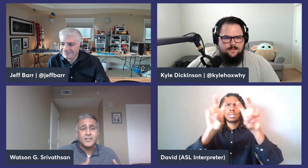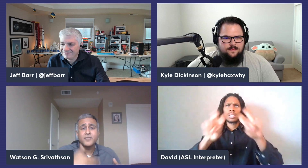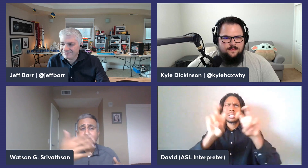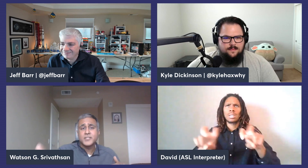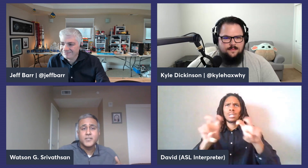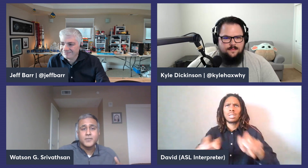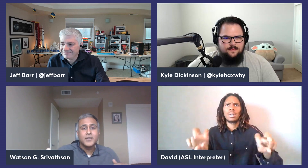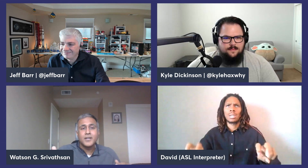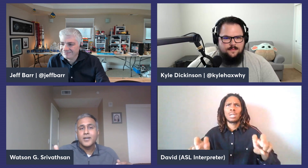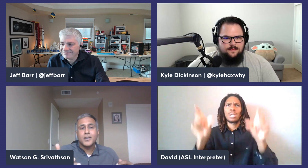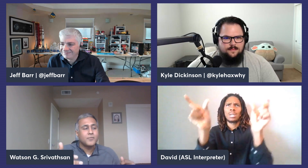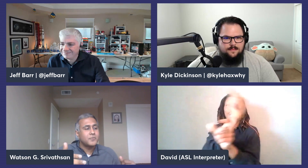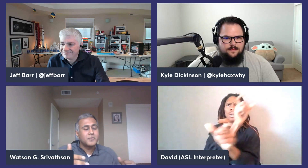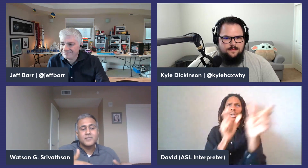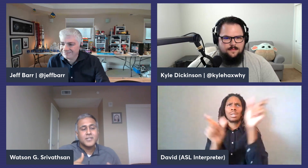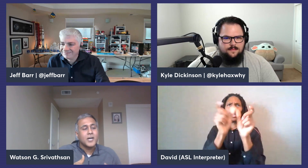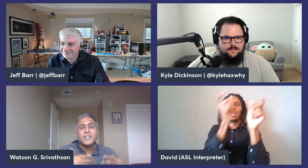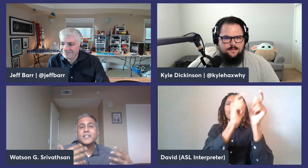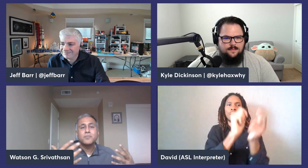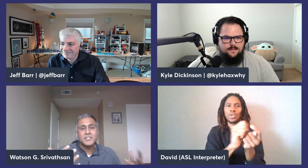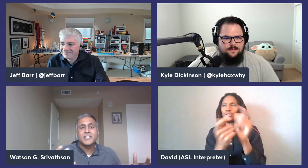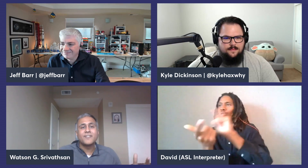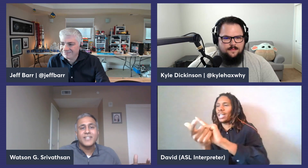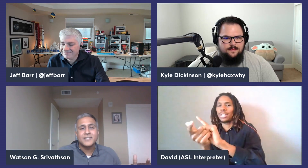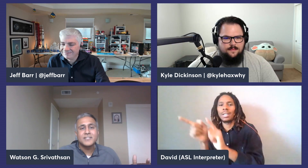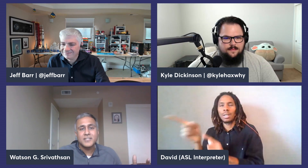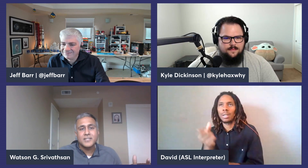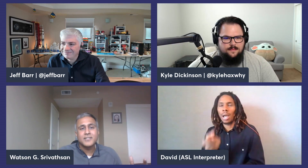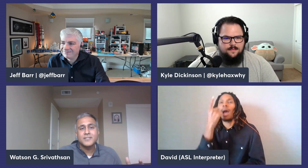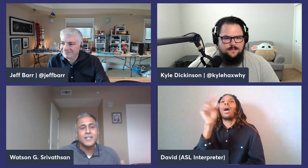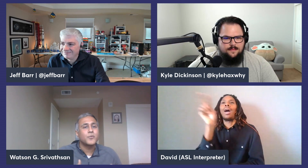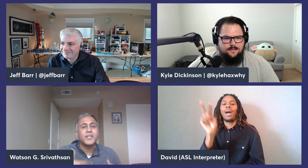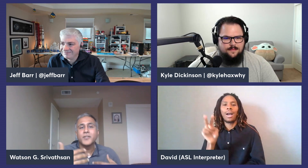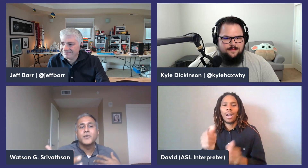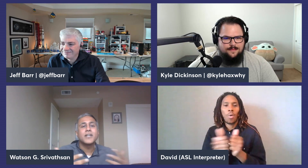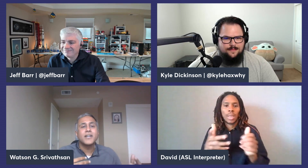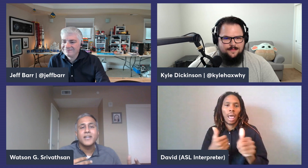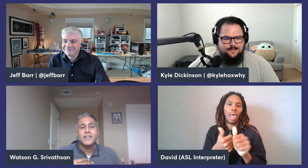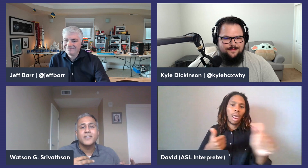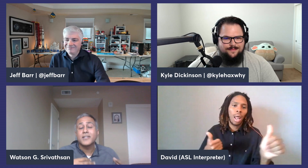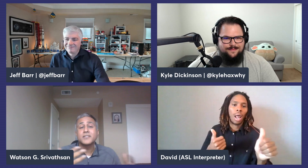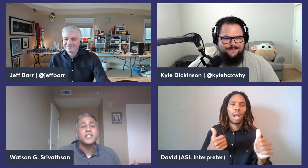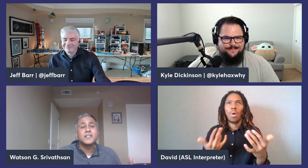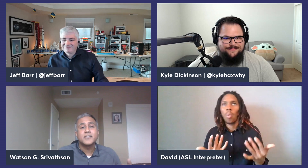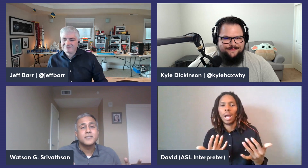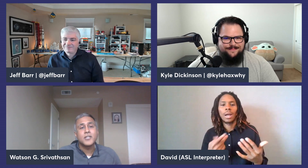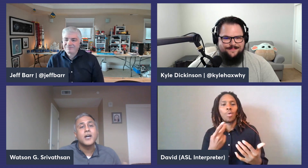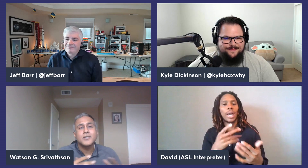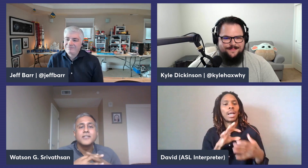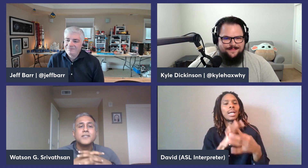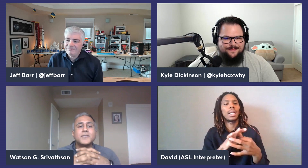and give it to you without any perceived latency. That way, you and I can connect together and talk.